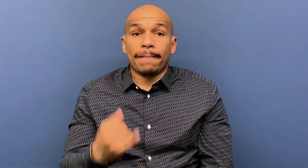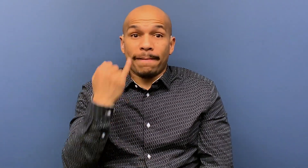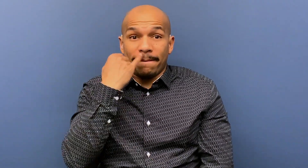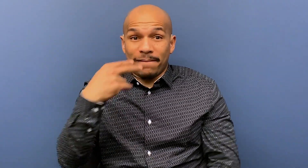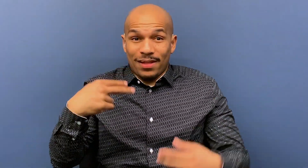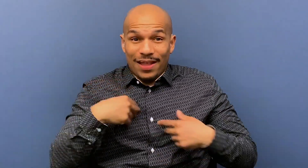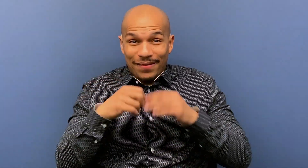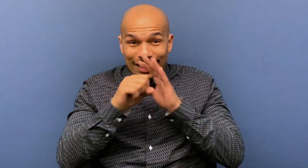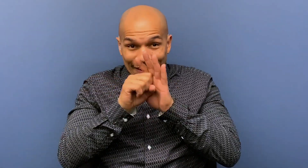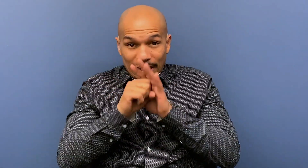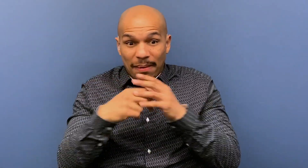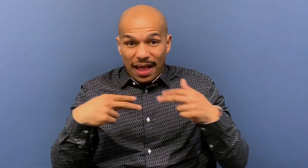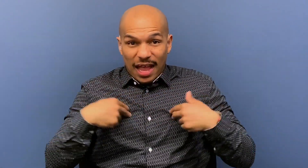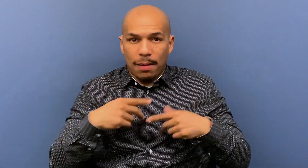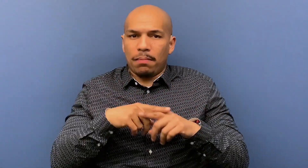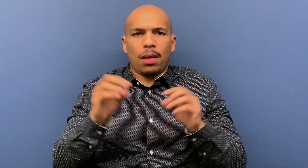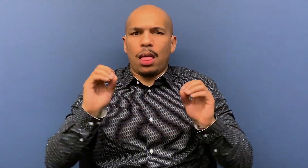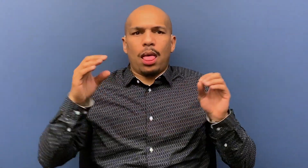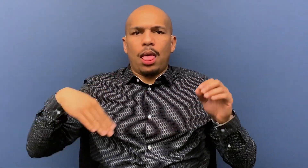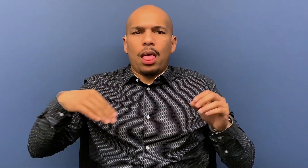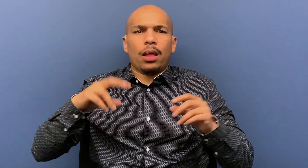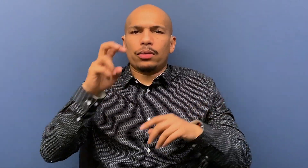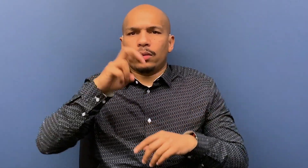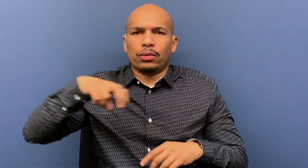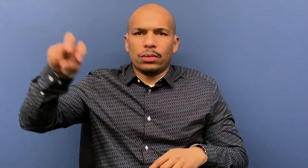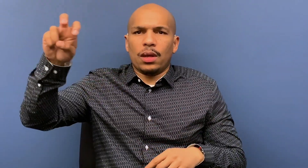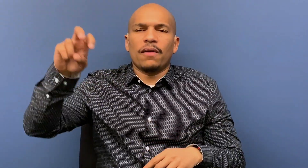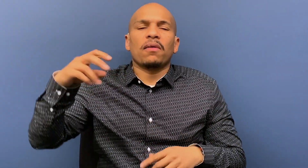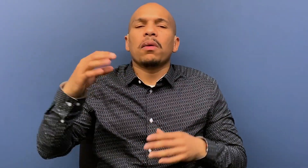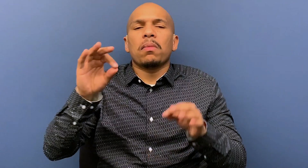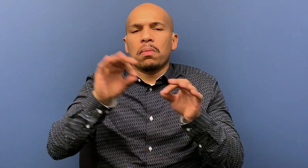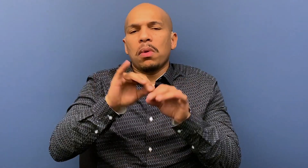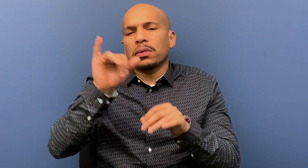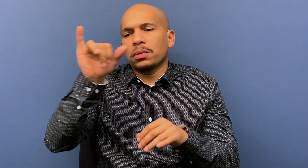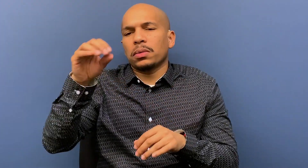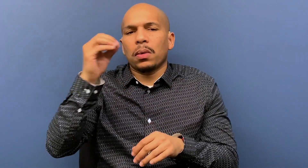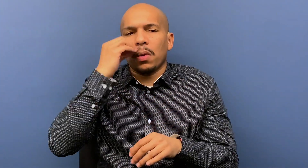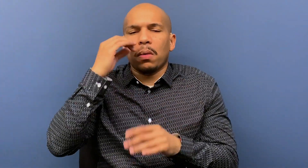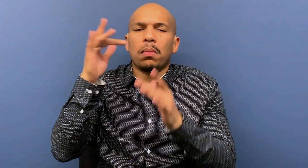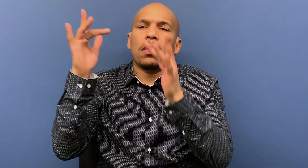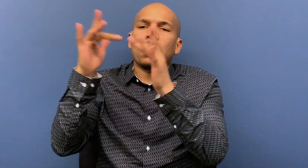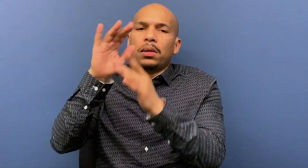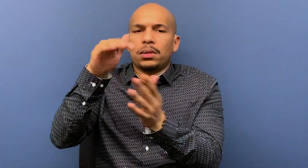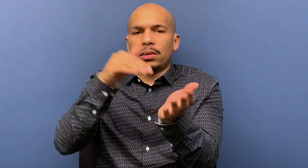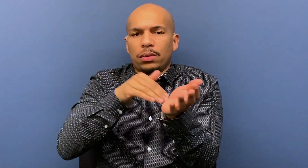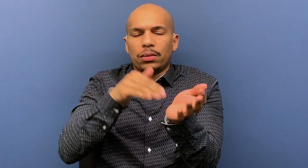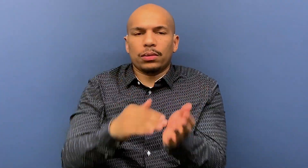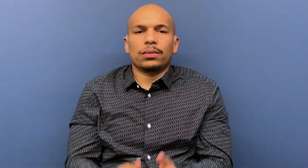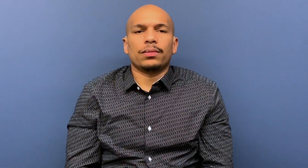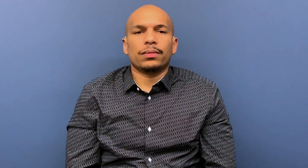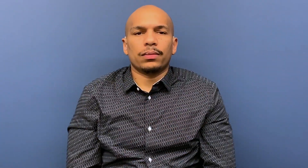If you have these symptoms, but no travel history, stay home and call your doctor.